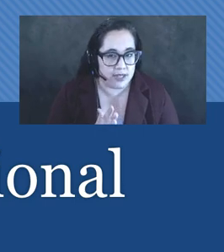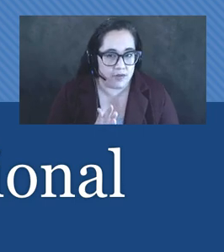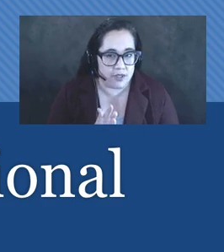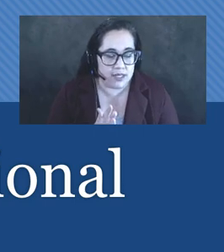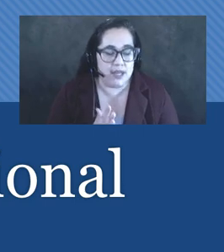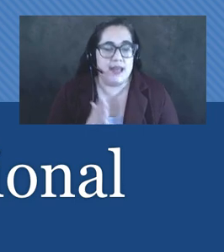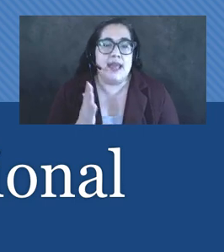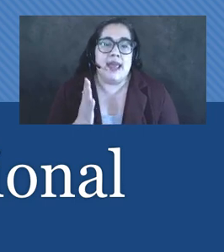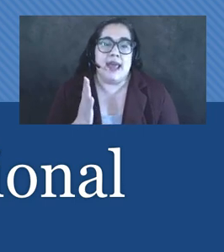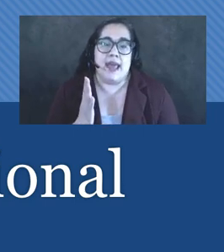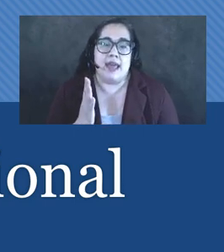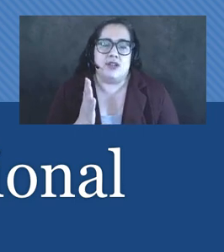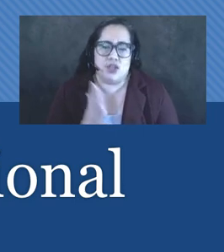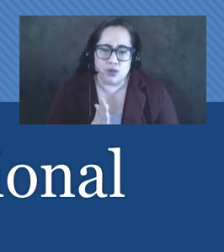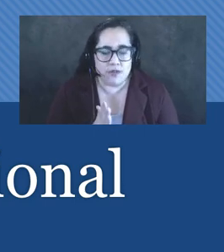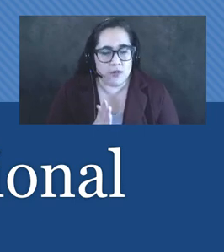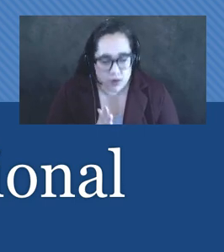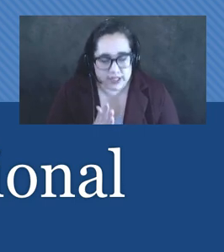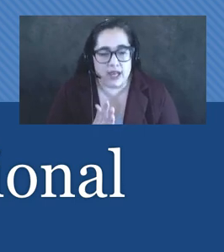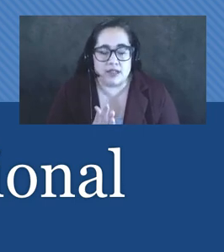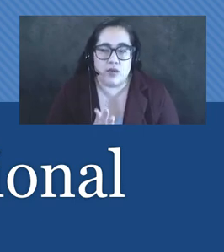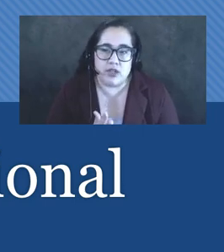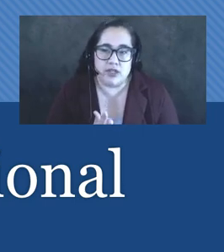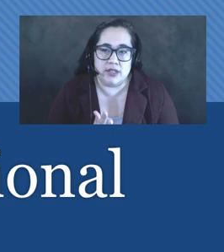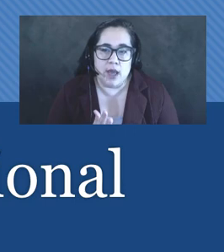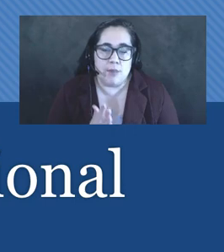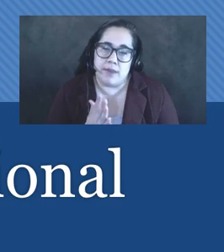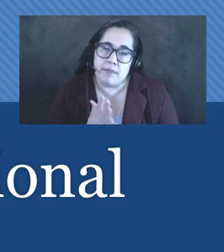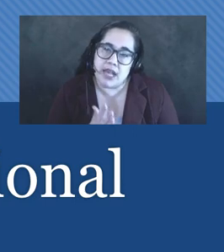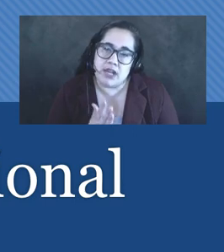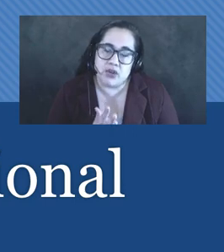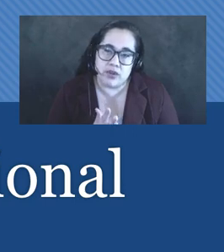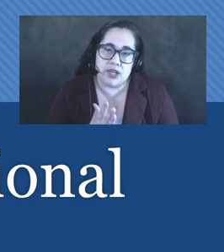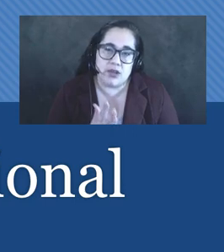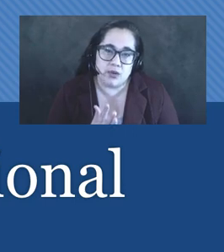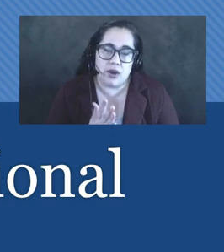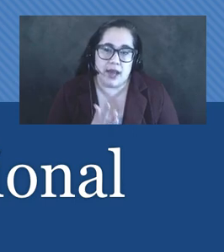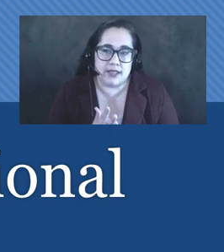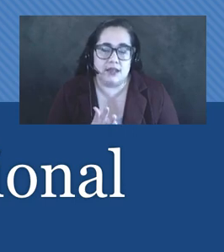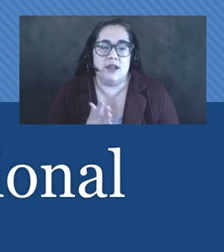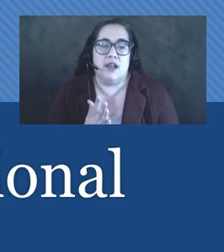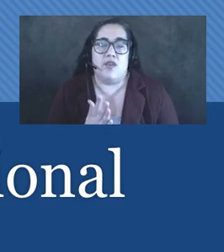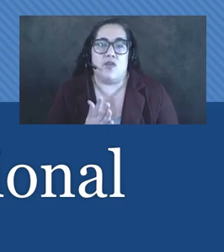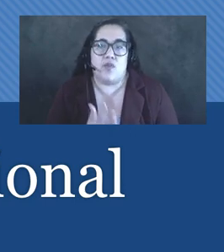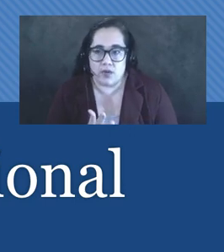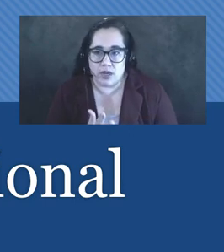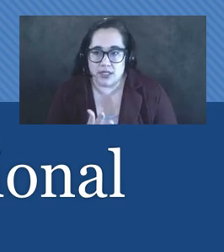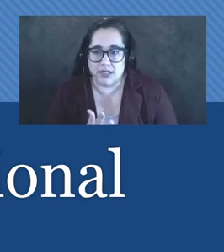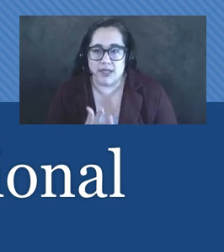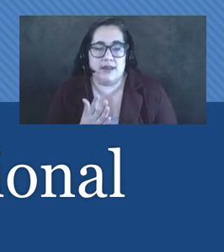carefully and do of course ask questions but make sure that you are asking the right questions and